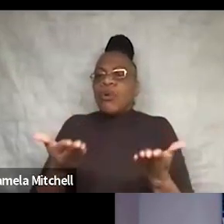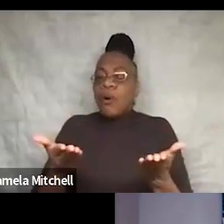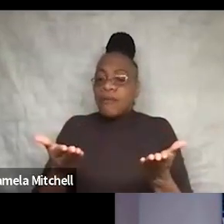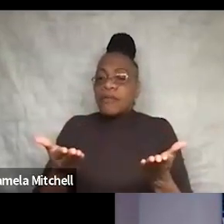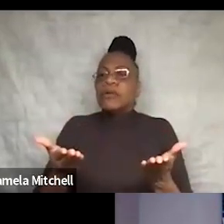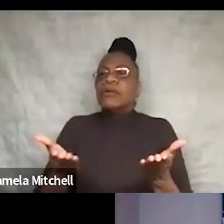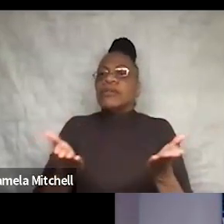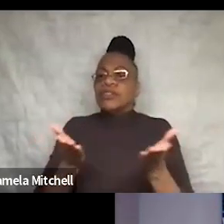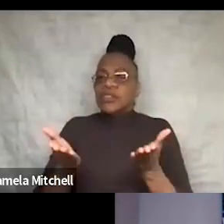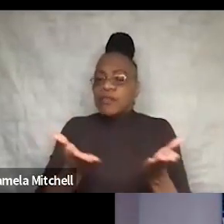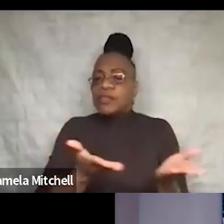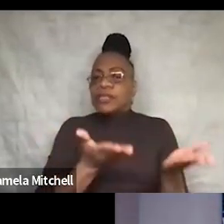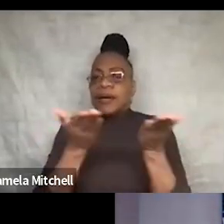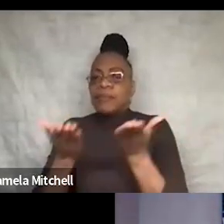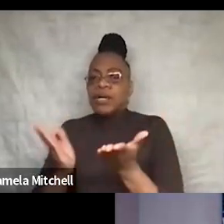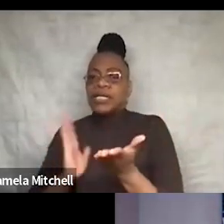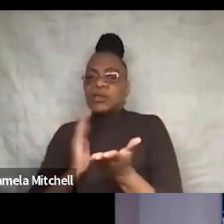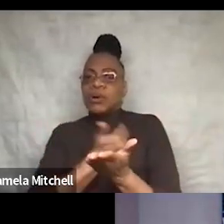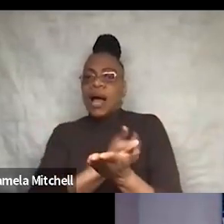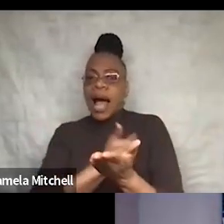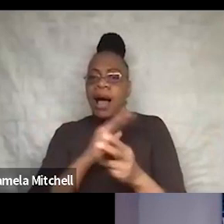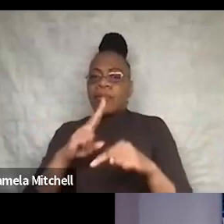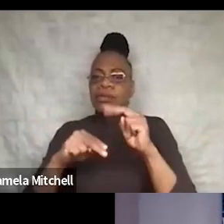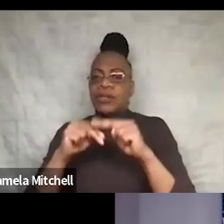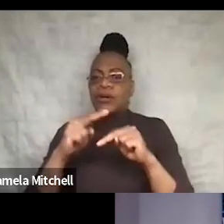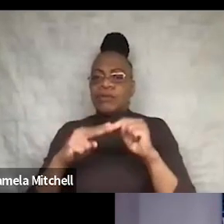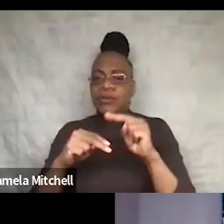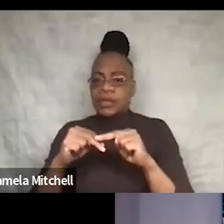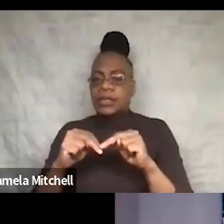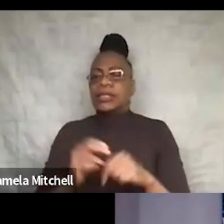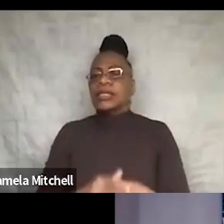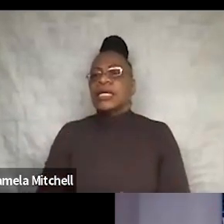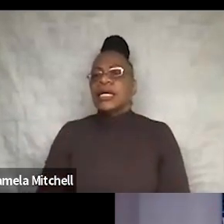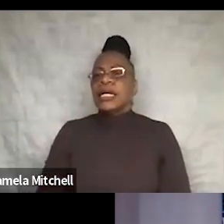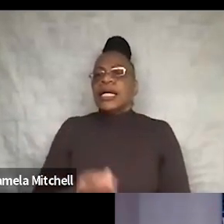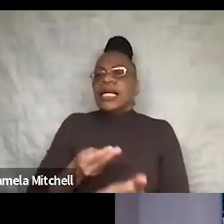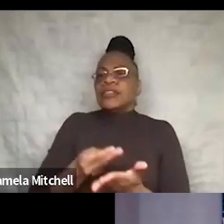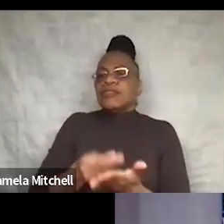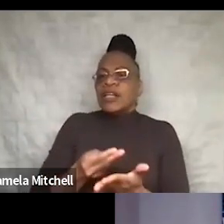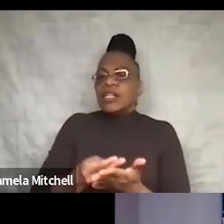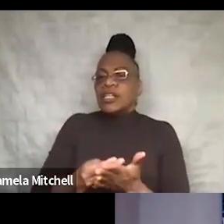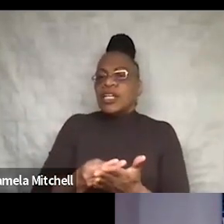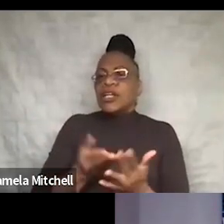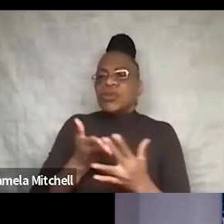and bring those and embed them in our facility, right? So the FQ site is there, that's funded through HRSA, so that's federal funding.